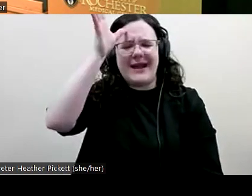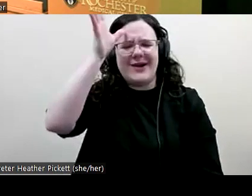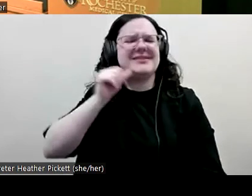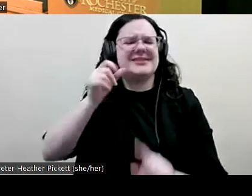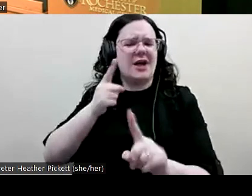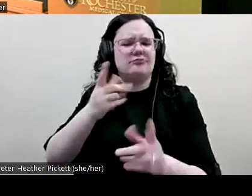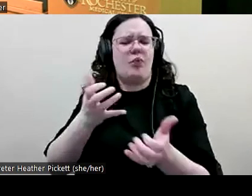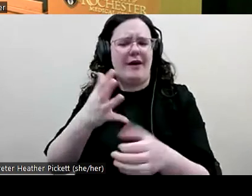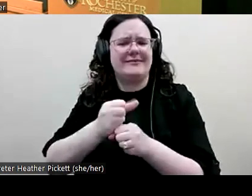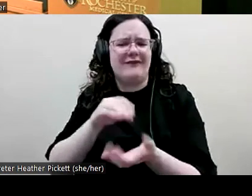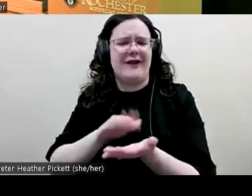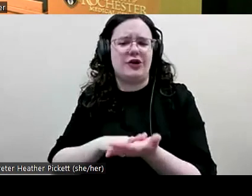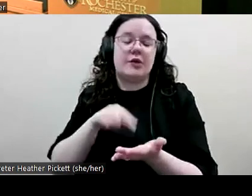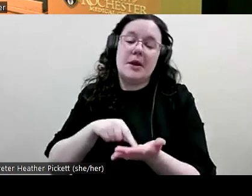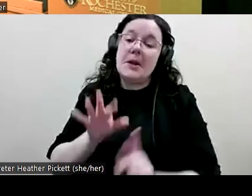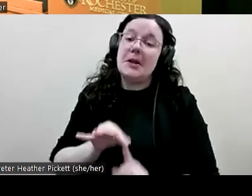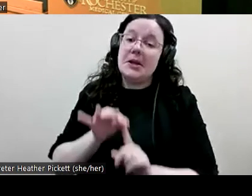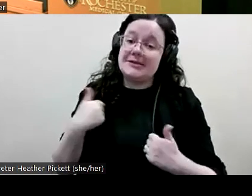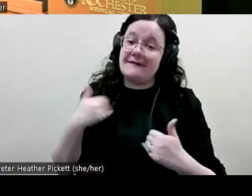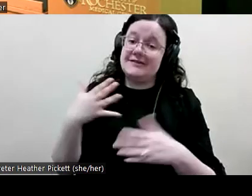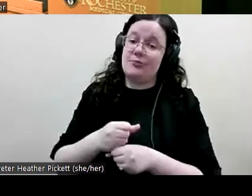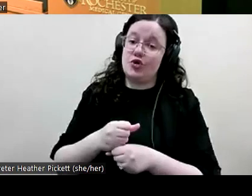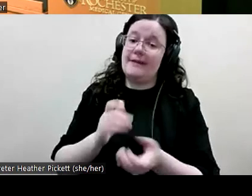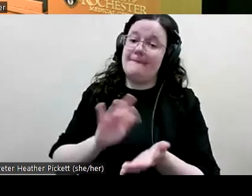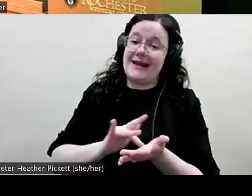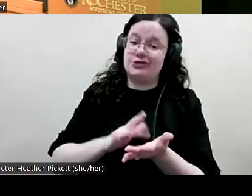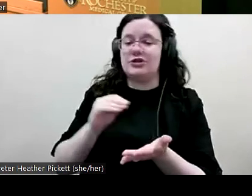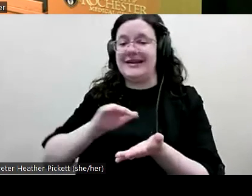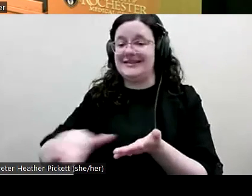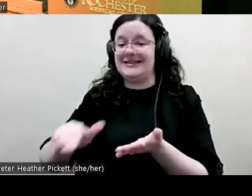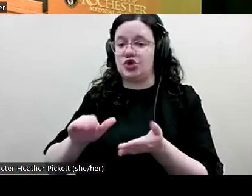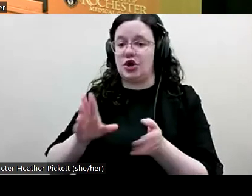discharge plan can be a very helpful thing to have but the rest of it in the notes they often don't